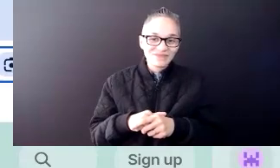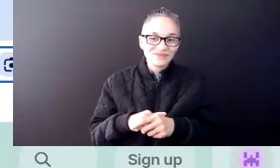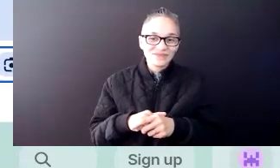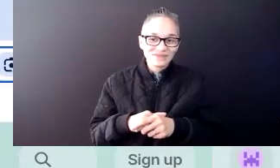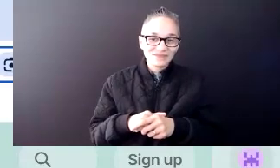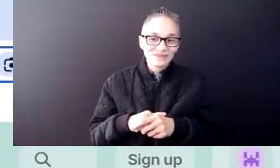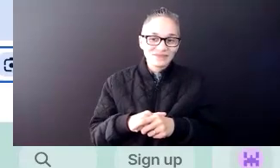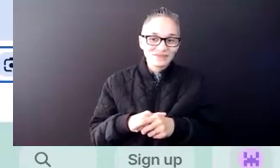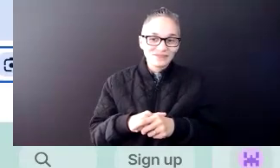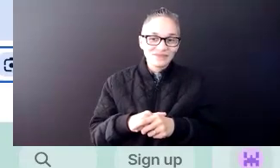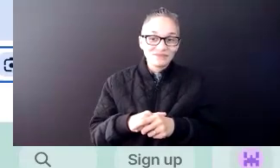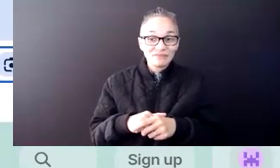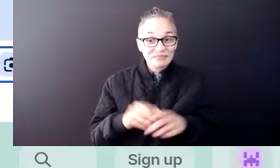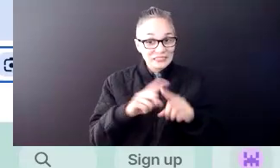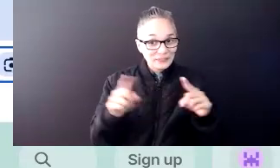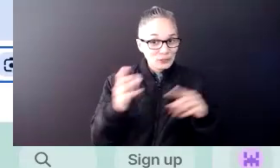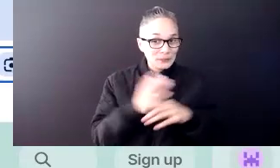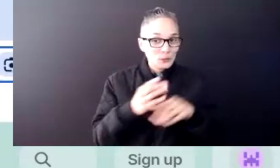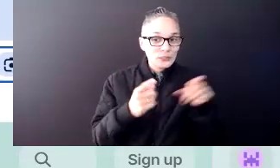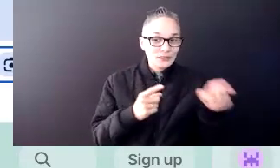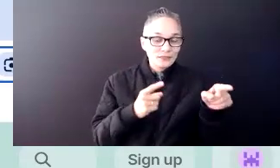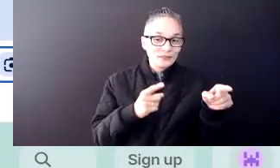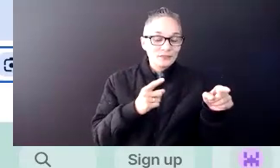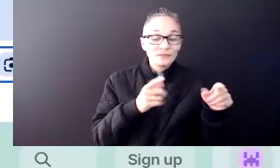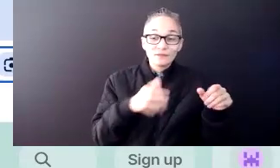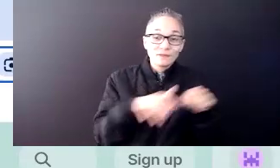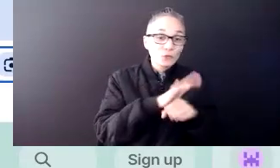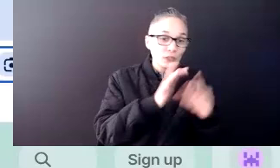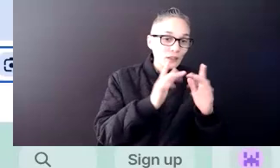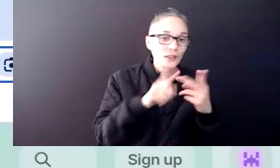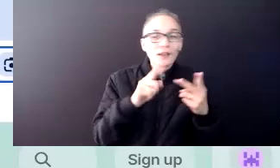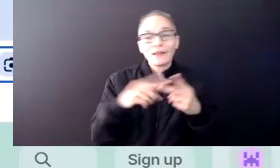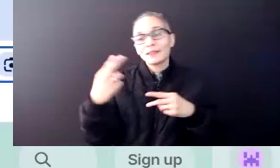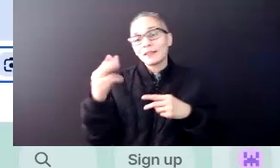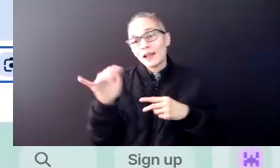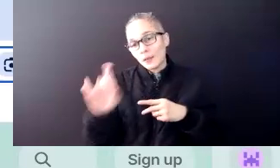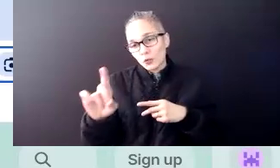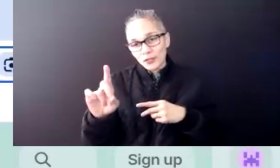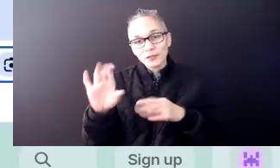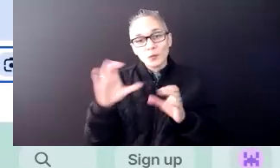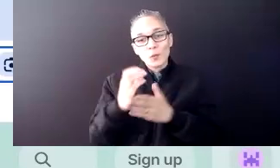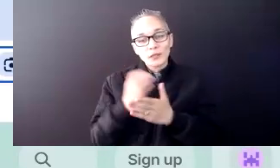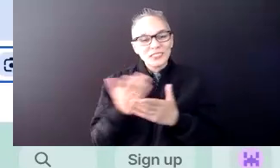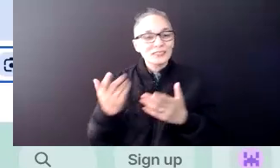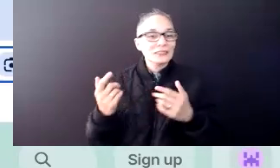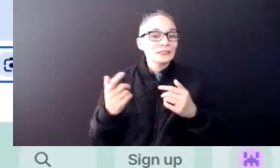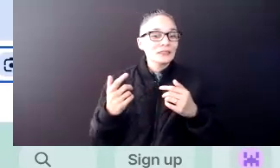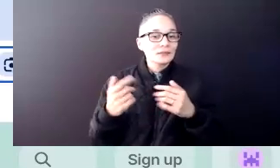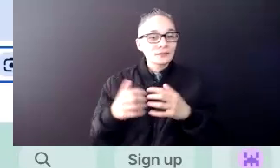This is a great question. Are there differences between fully online and hybrid courses in regards to our RSI policy?